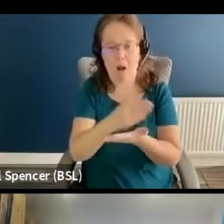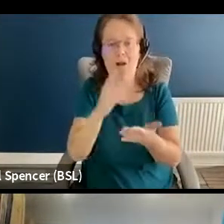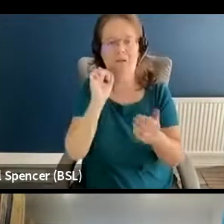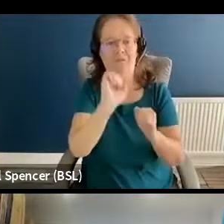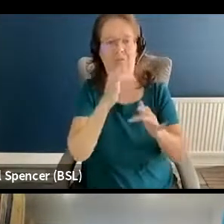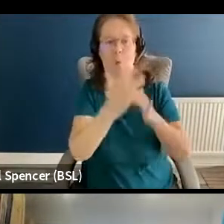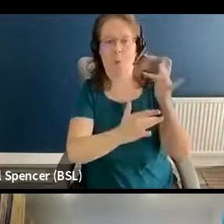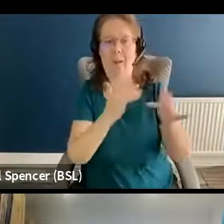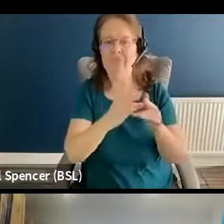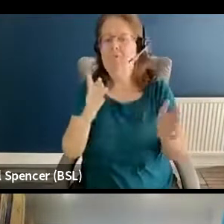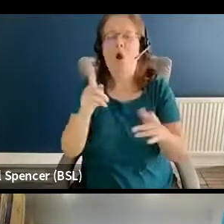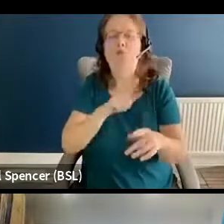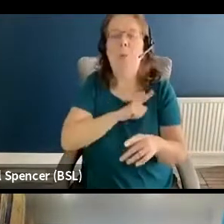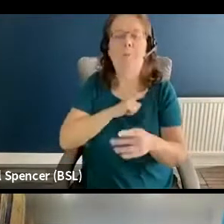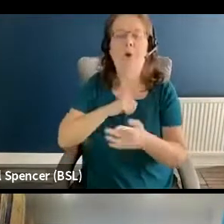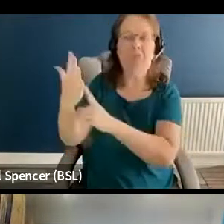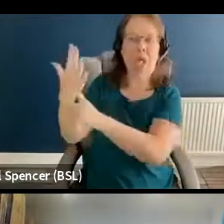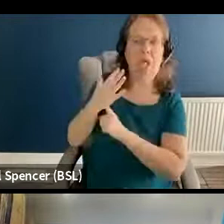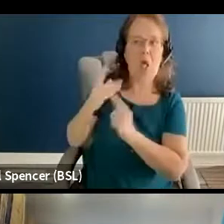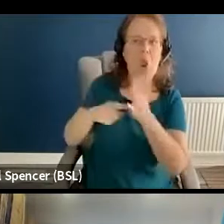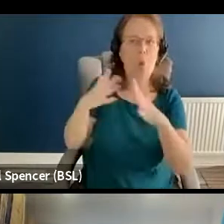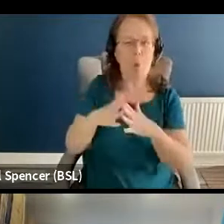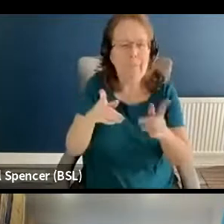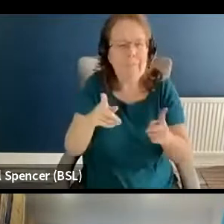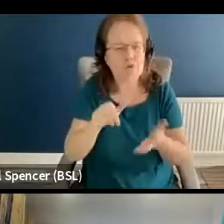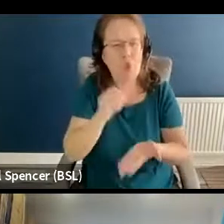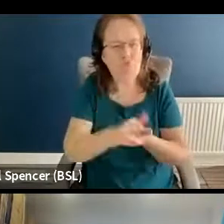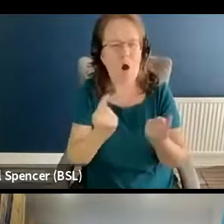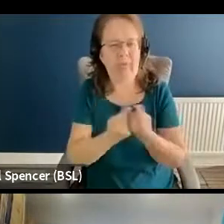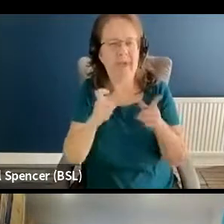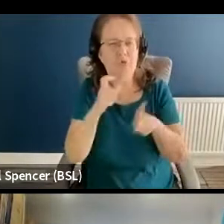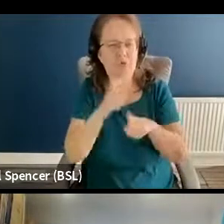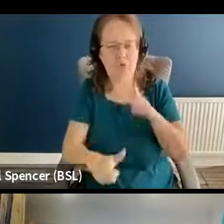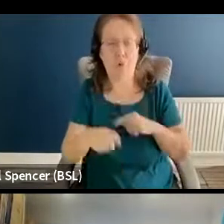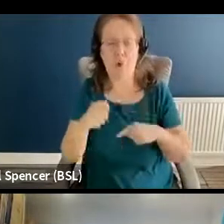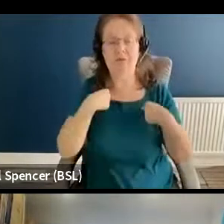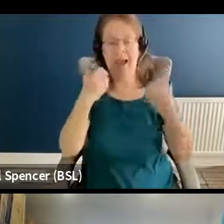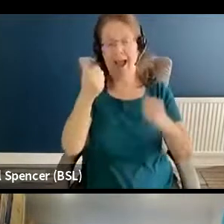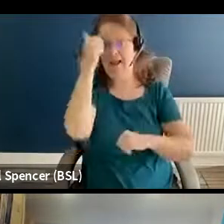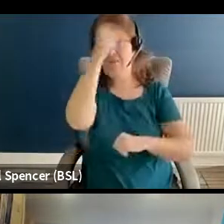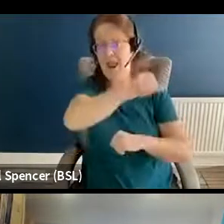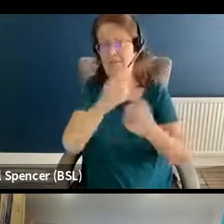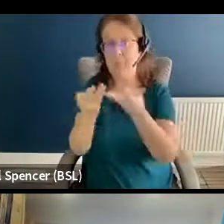thing to do. So I've got an expert panel here with me today, and they're going to help us navigate